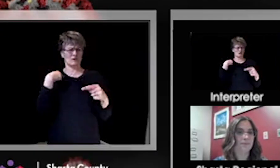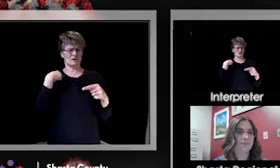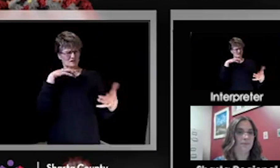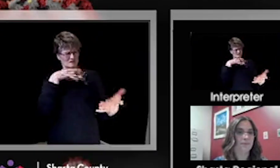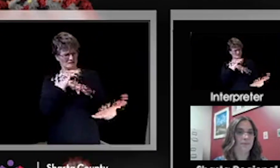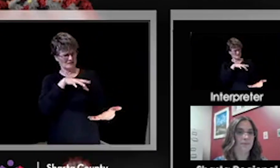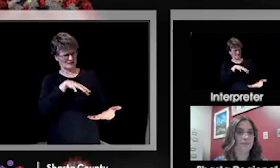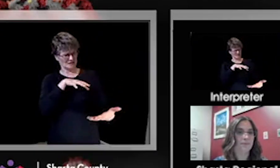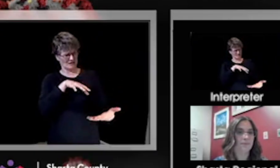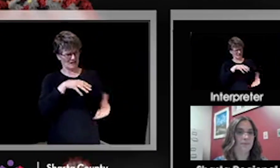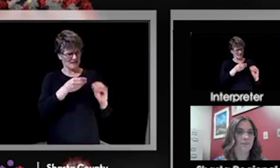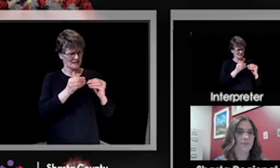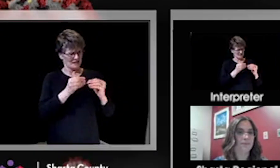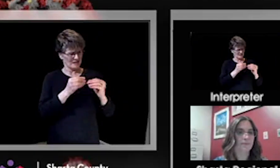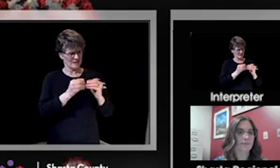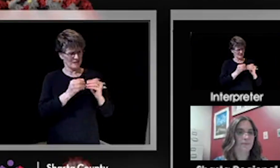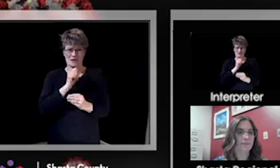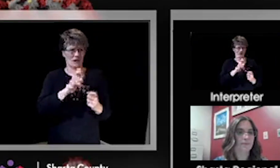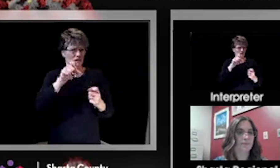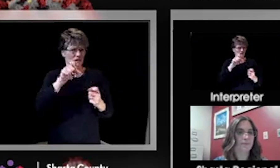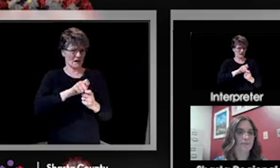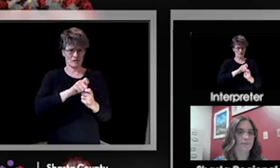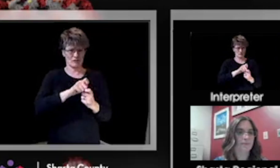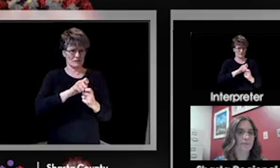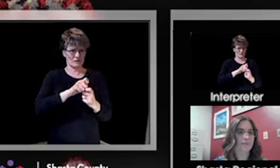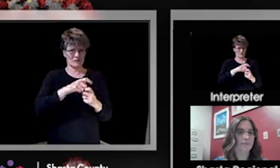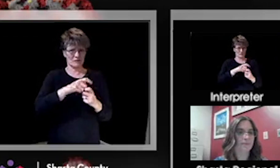at right now because of the small numbers that we have?